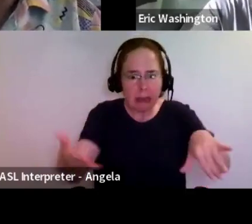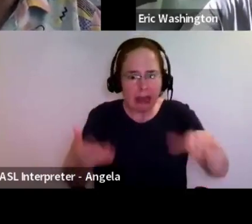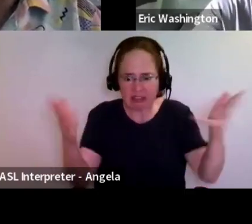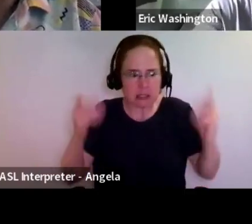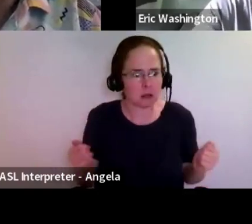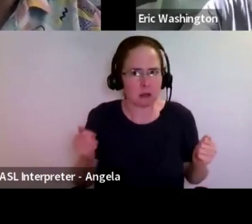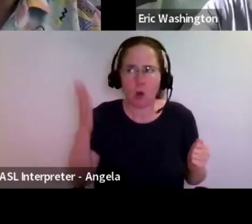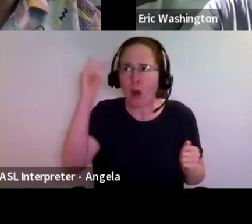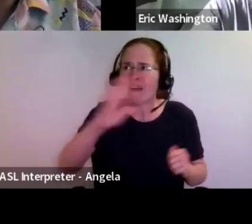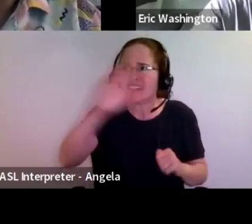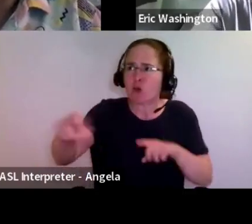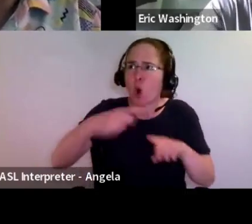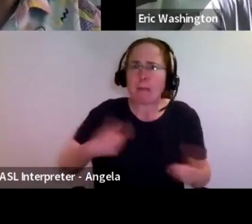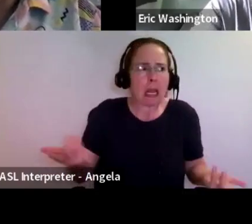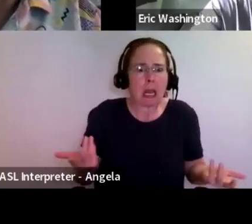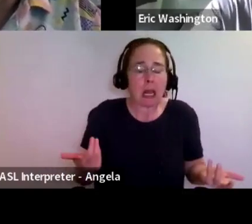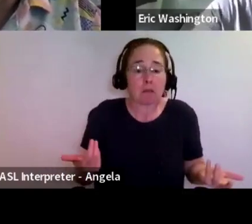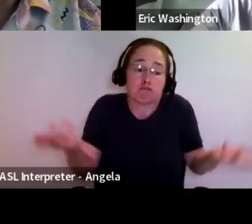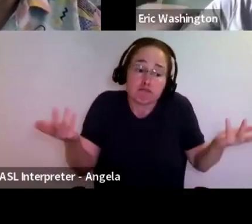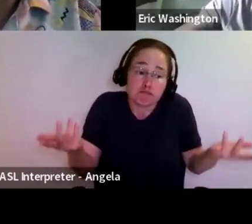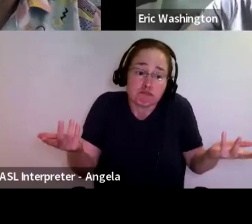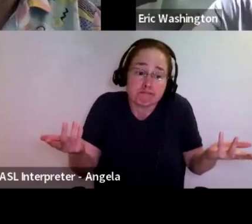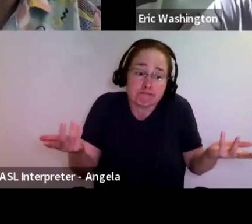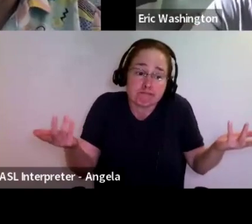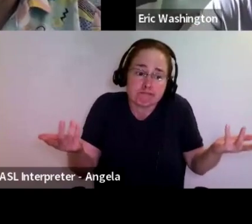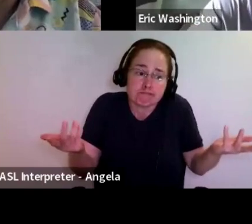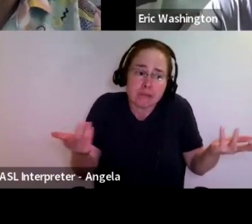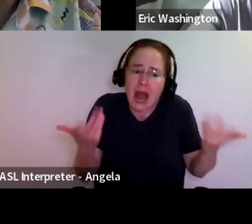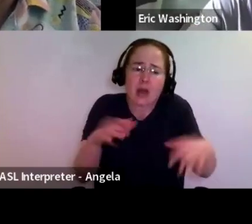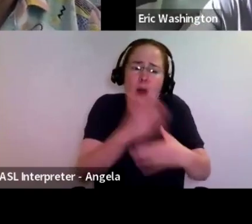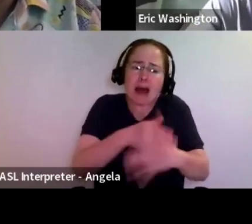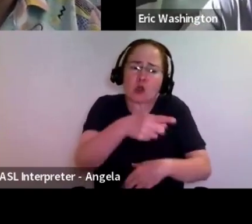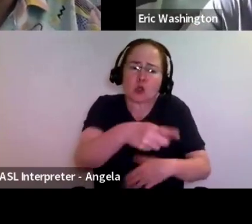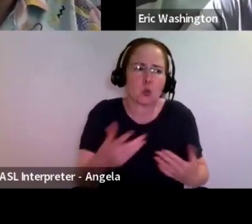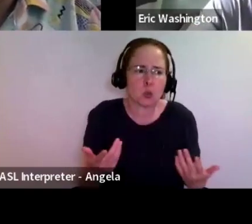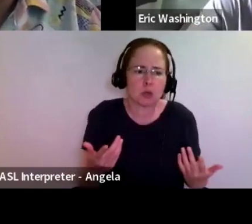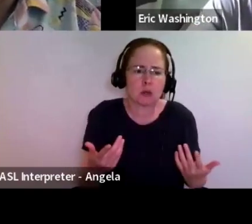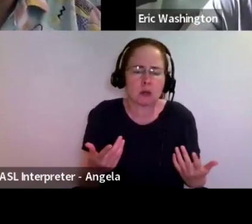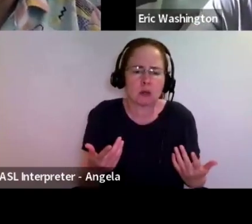didn't they ever call? They're like, well, that's you. We don't want to bother them, you know. And now it's more of a, you